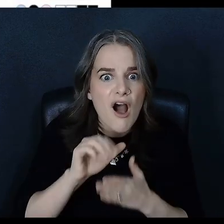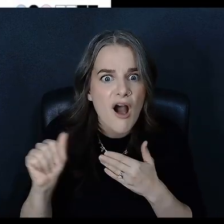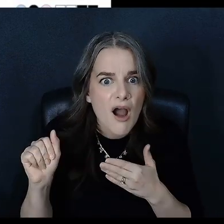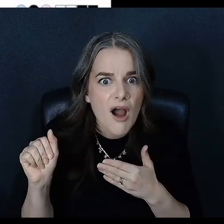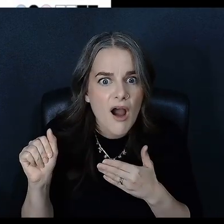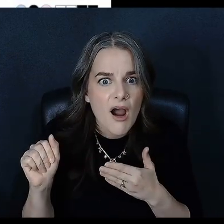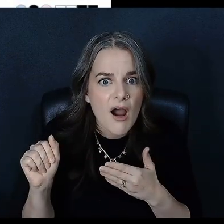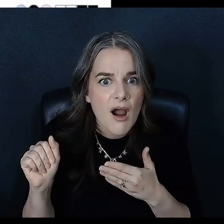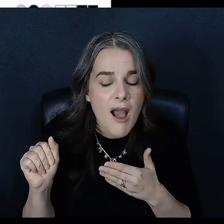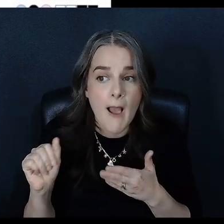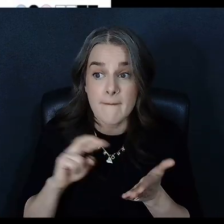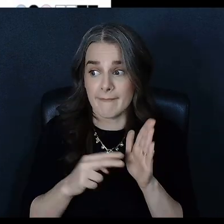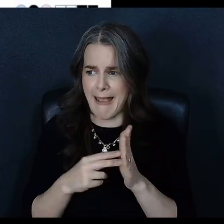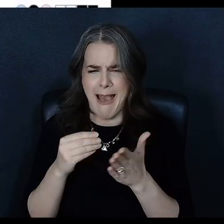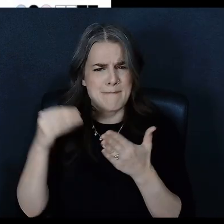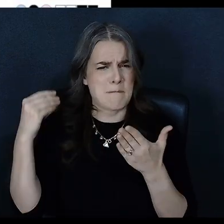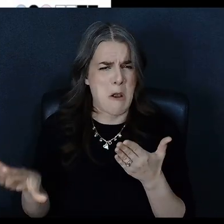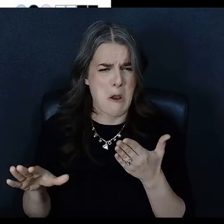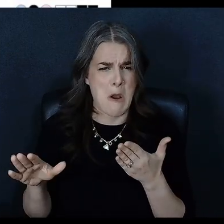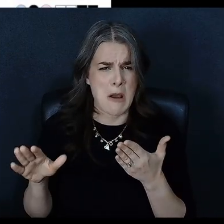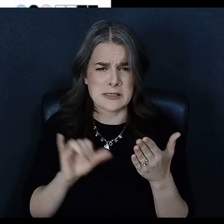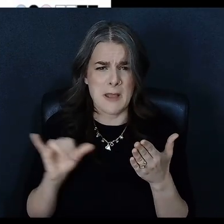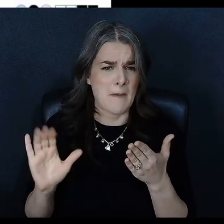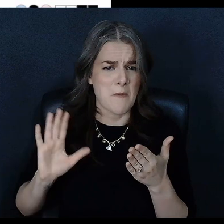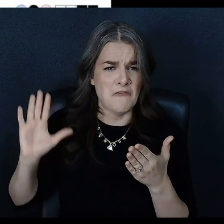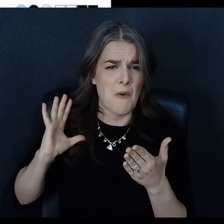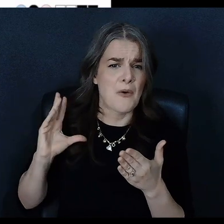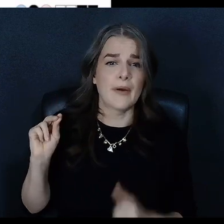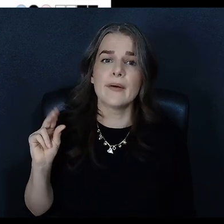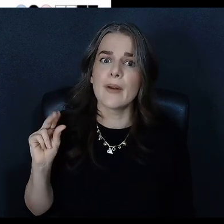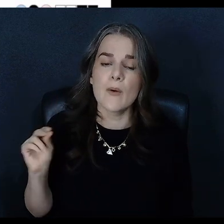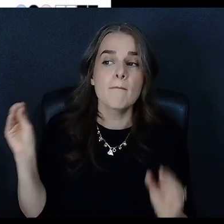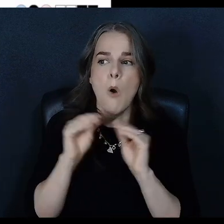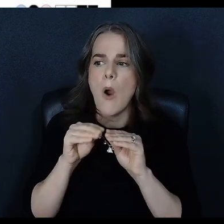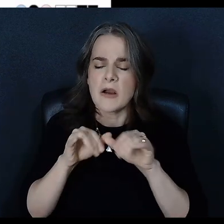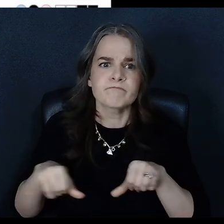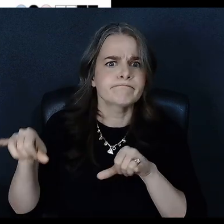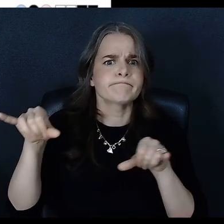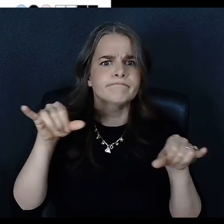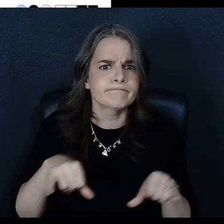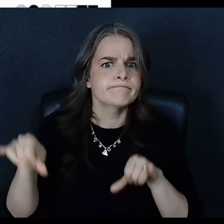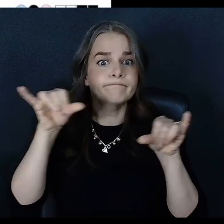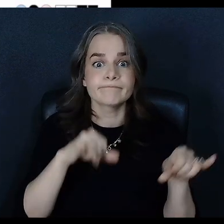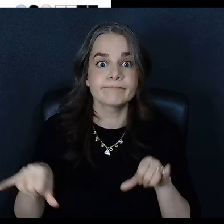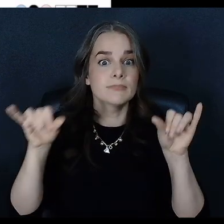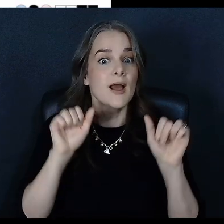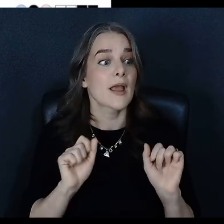anymore, which is great because they're more mainstream. And we have this ability to go to places like Amazon